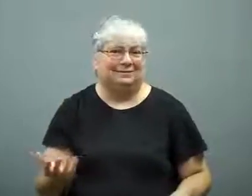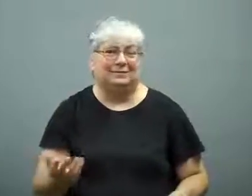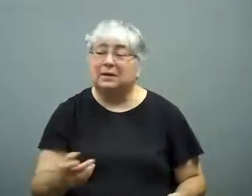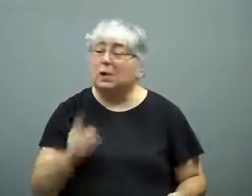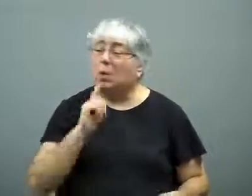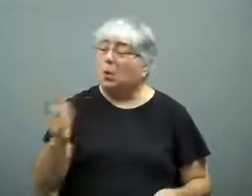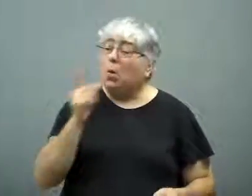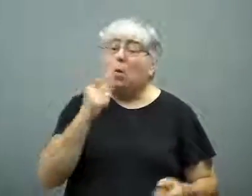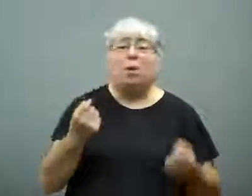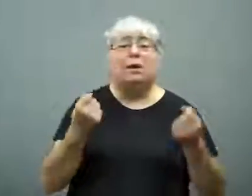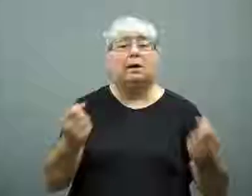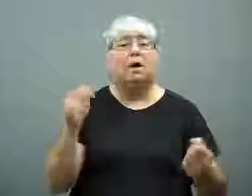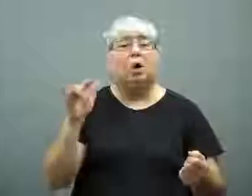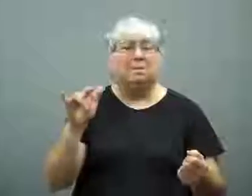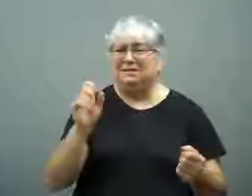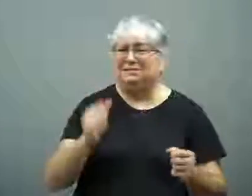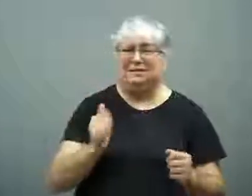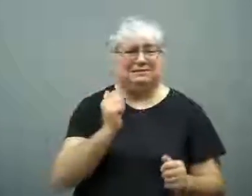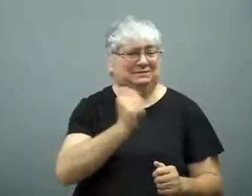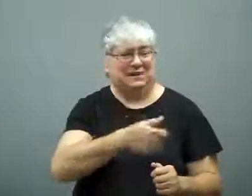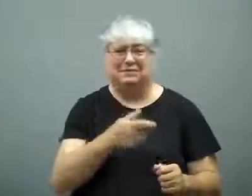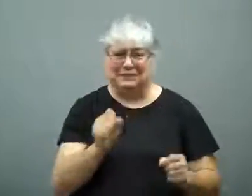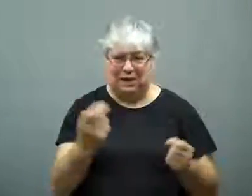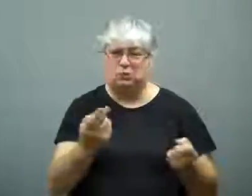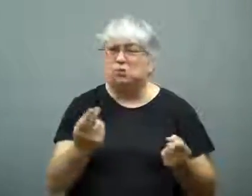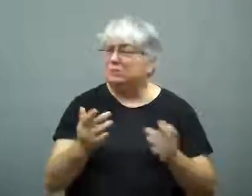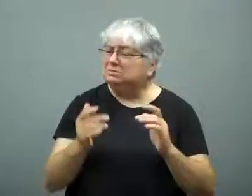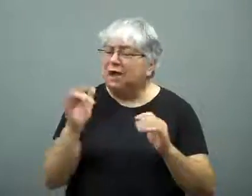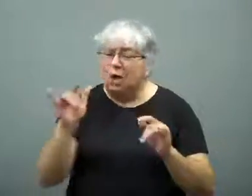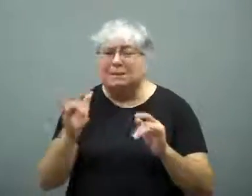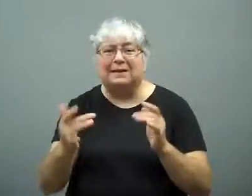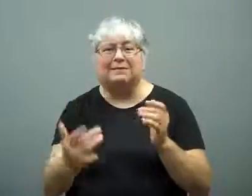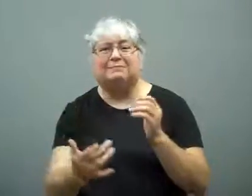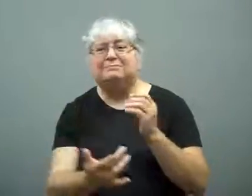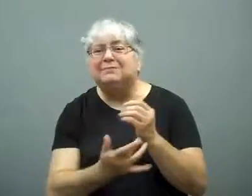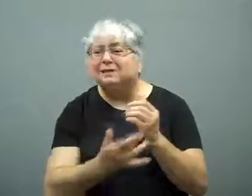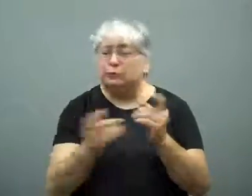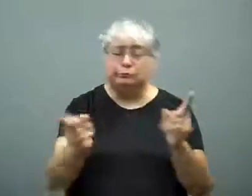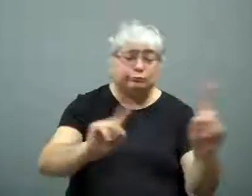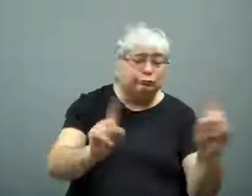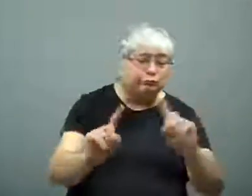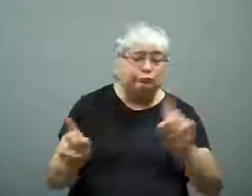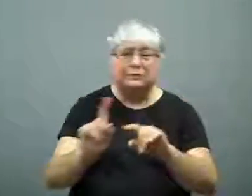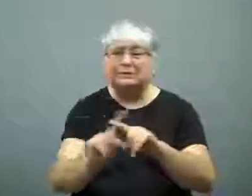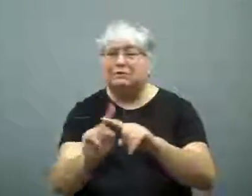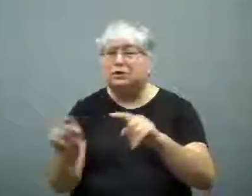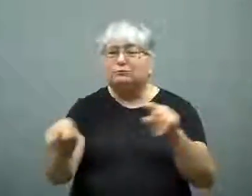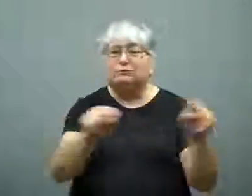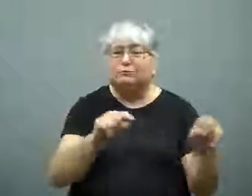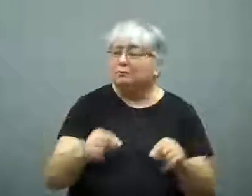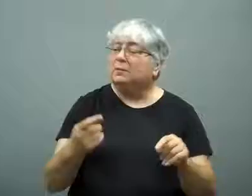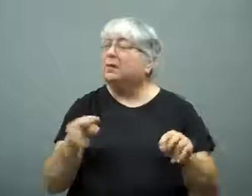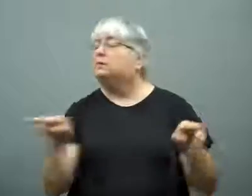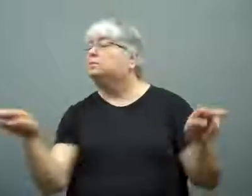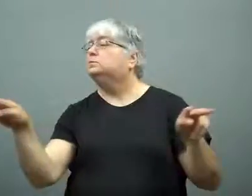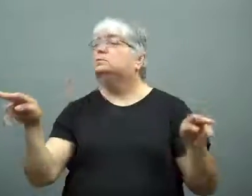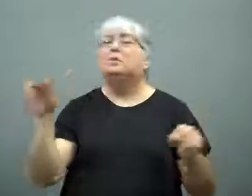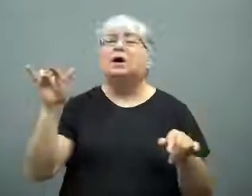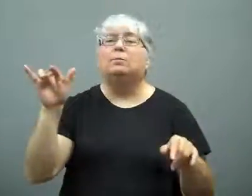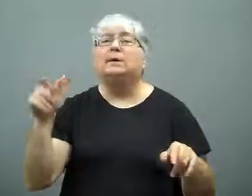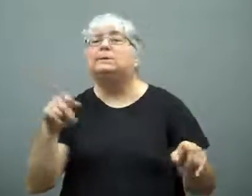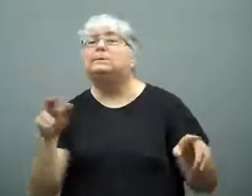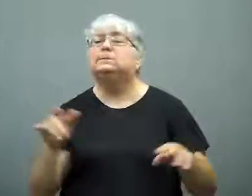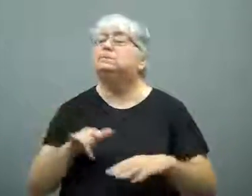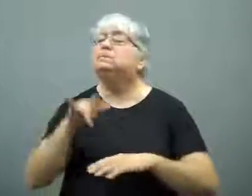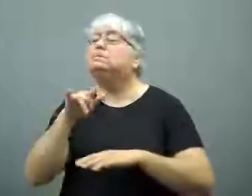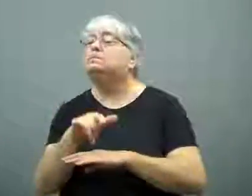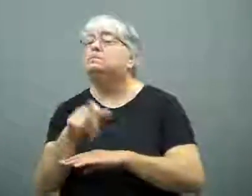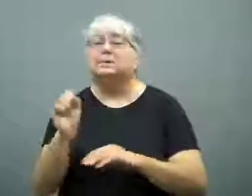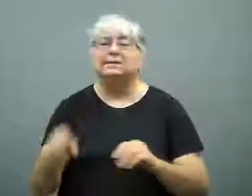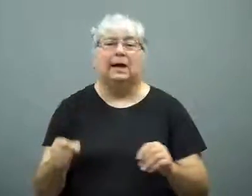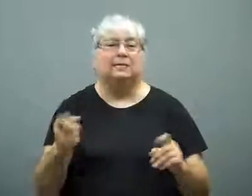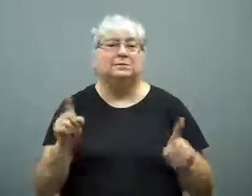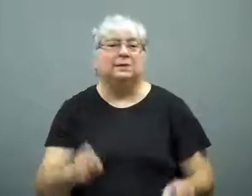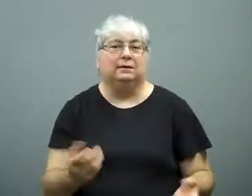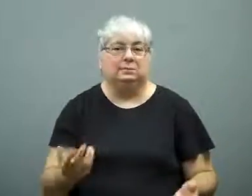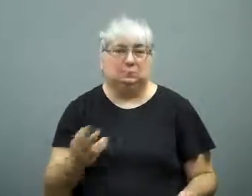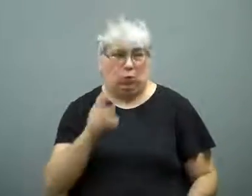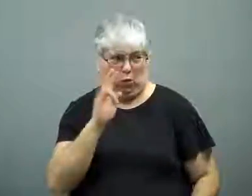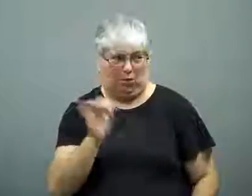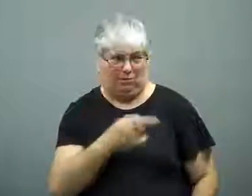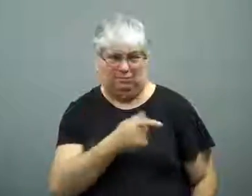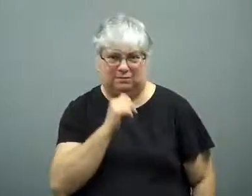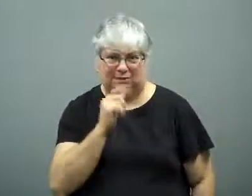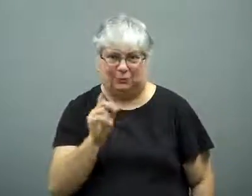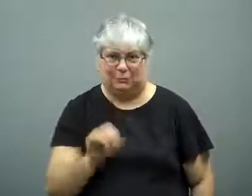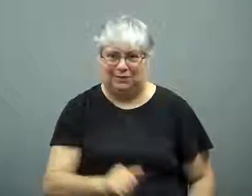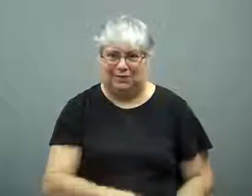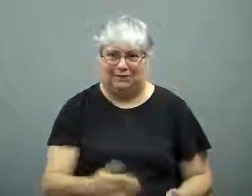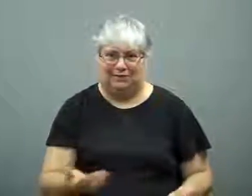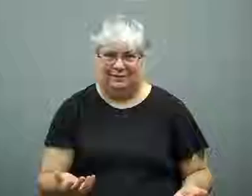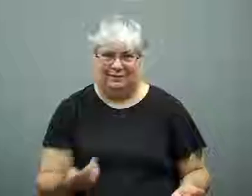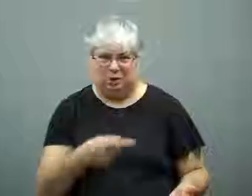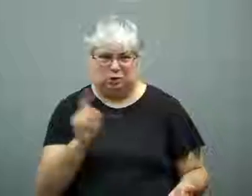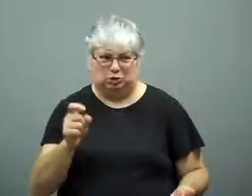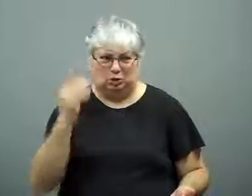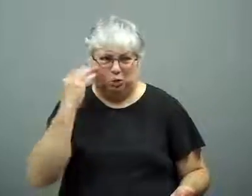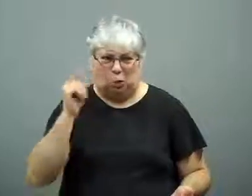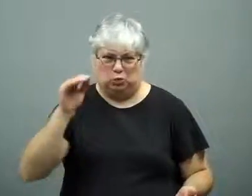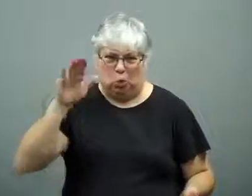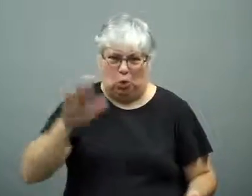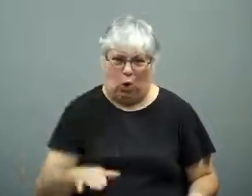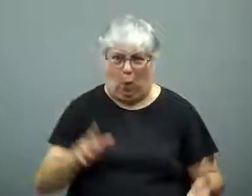The pilot can use other tools on the airplane plus visual clues to land safely.